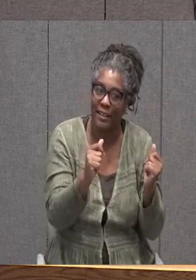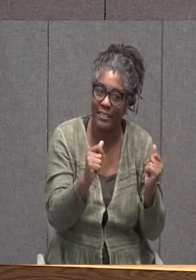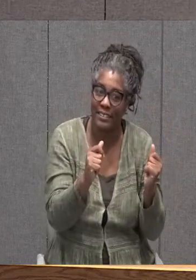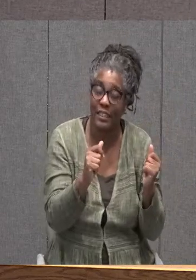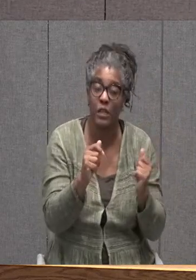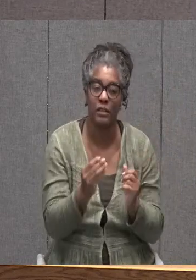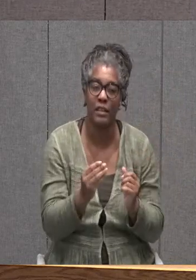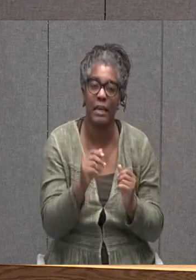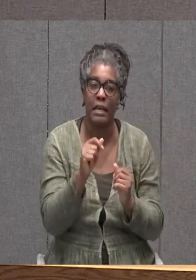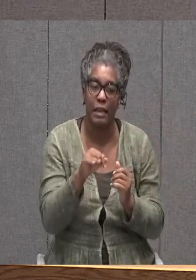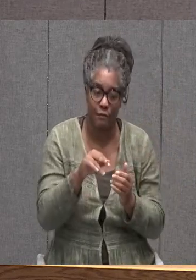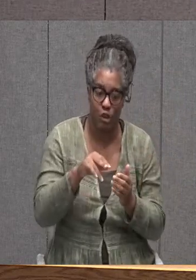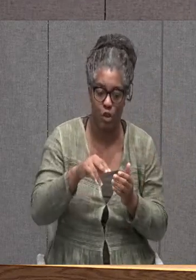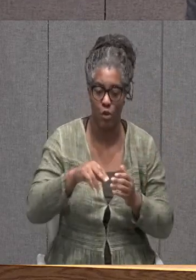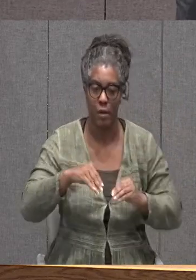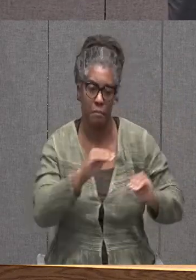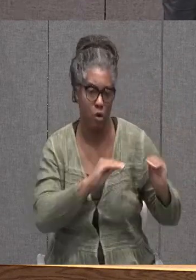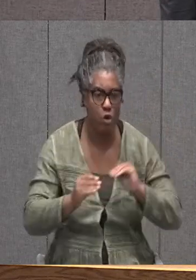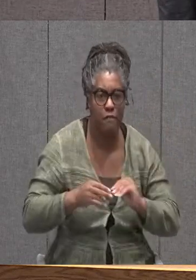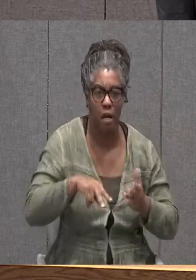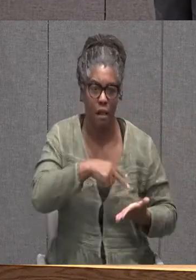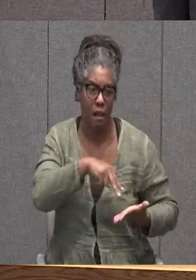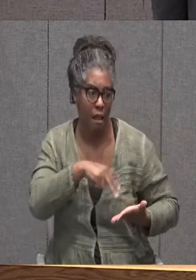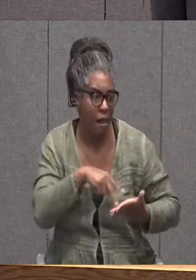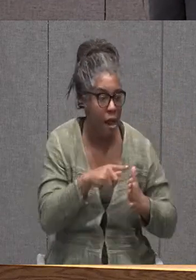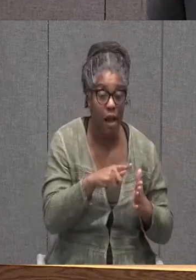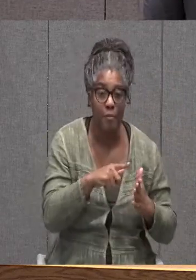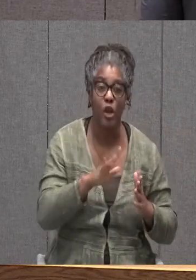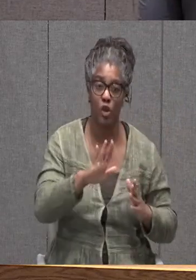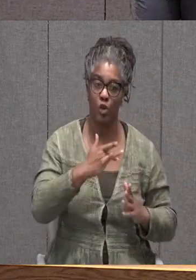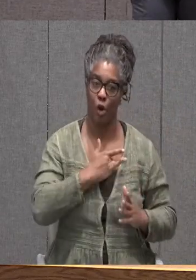So, now what we're gonna do, is we're going to